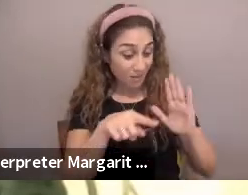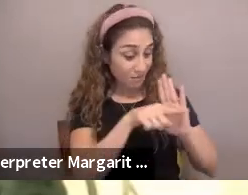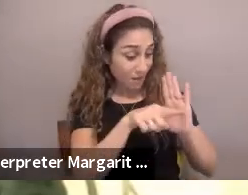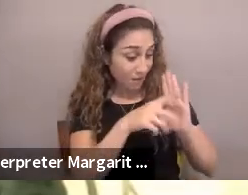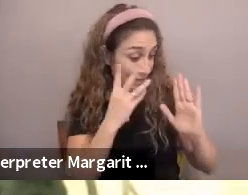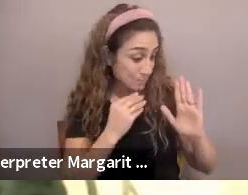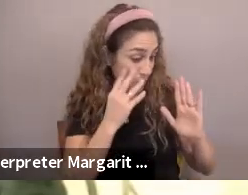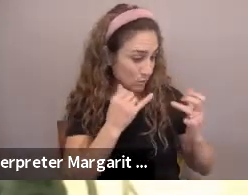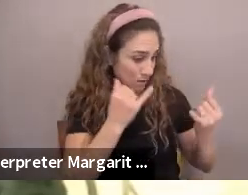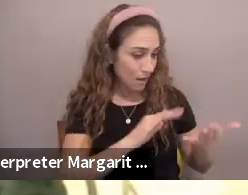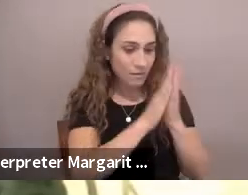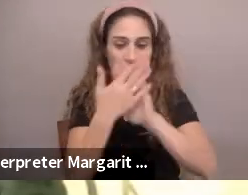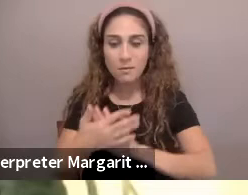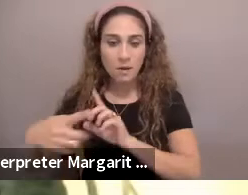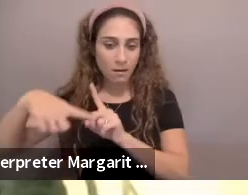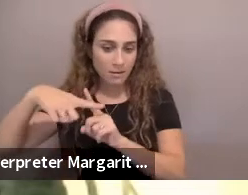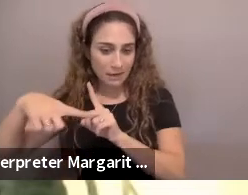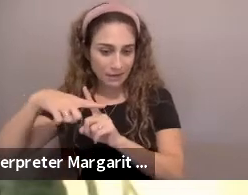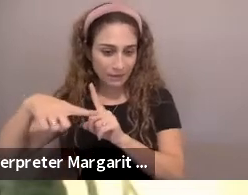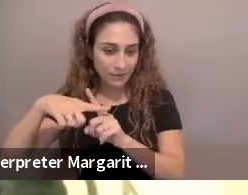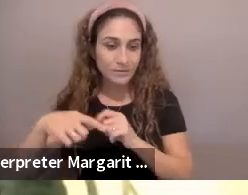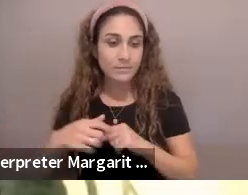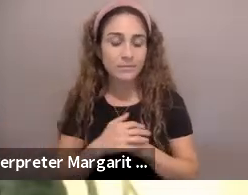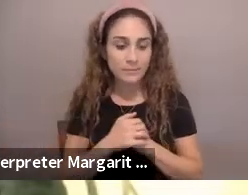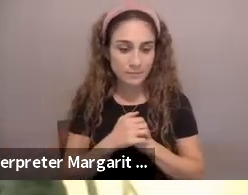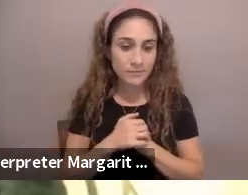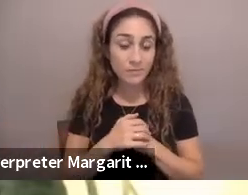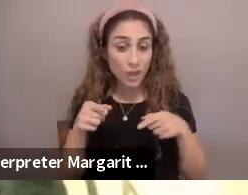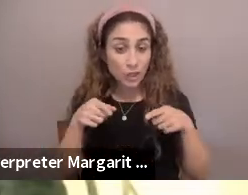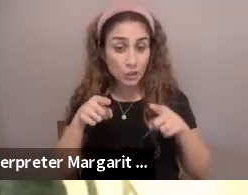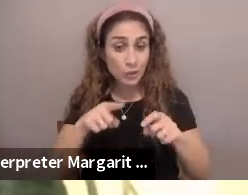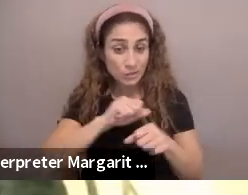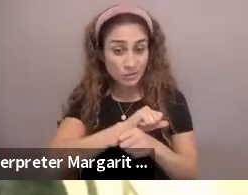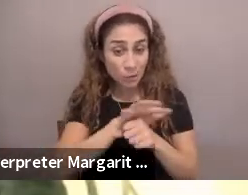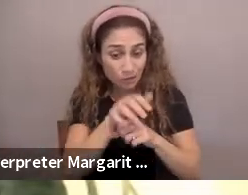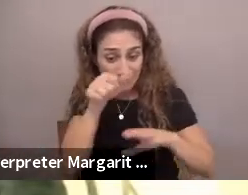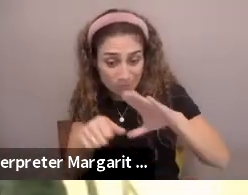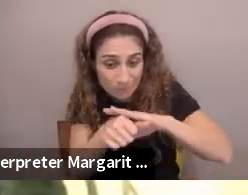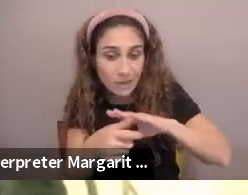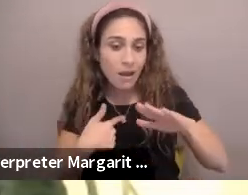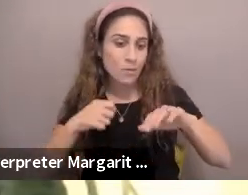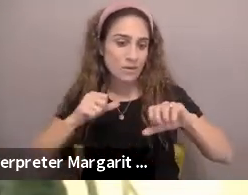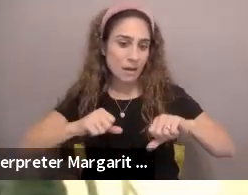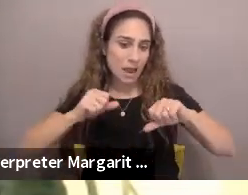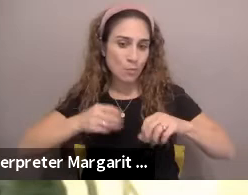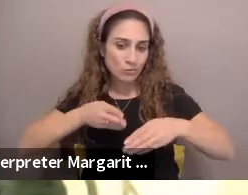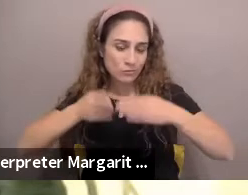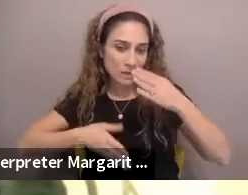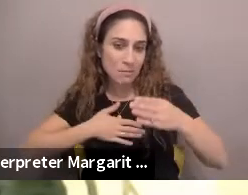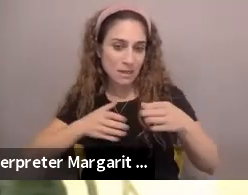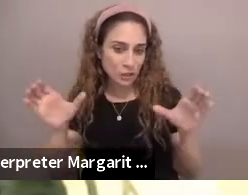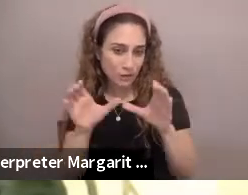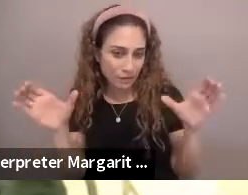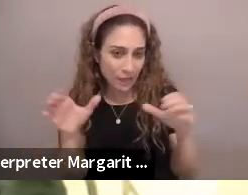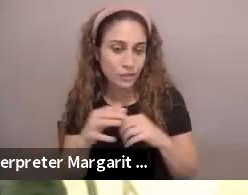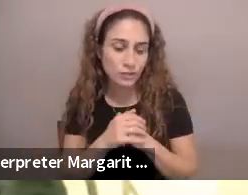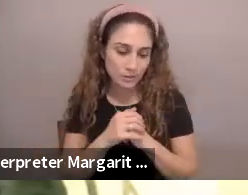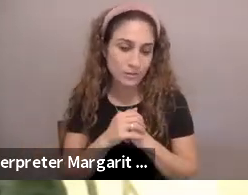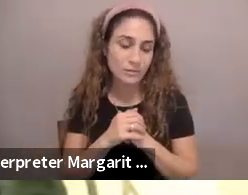To then the client thing I was able to successfully complete my asap certification, which allowed me to navigate very difficult time in my life.